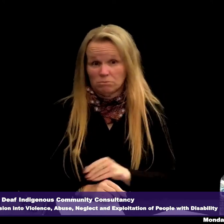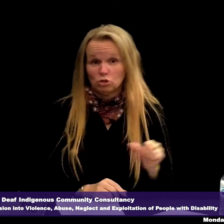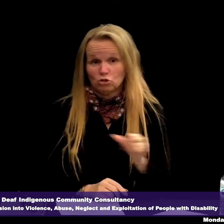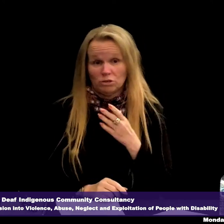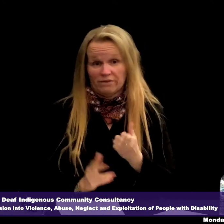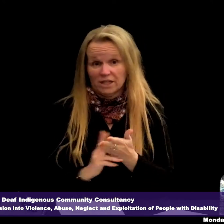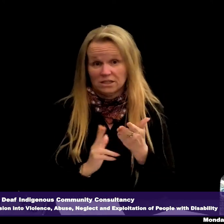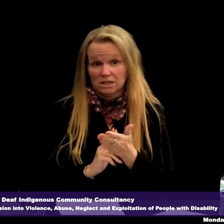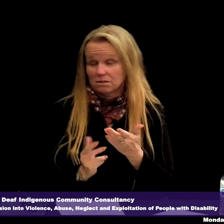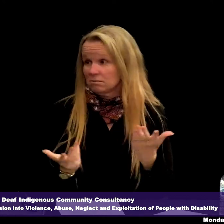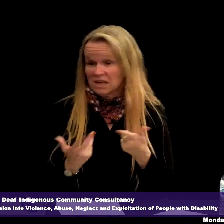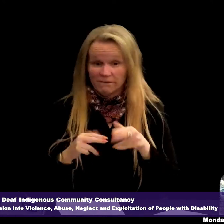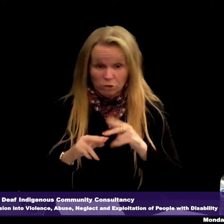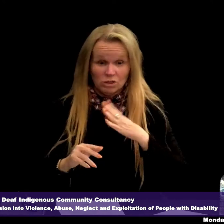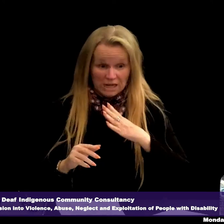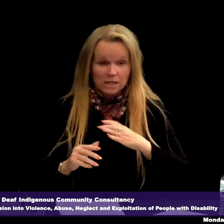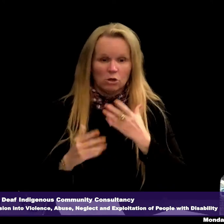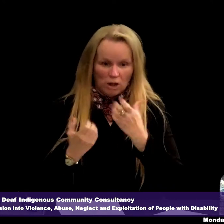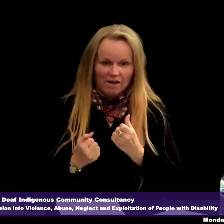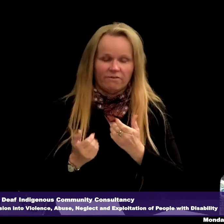And it doesn't matter where you come from, you should have access to the language you